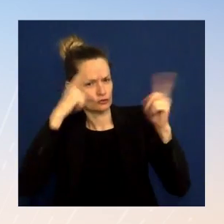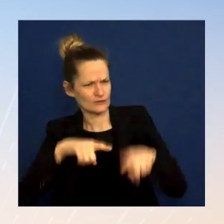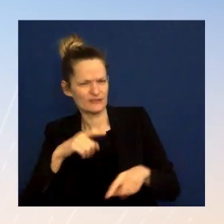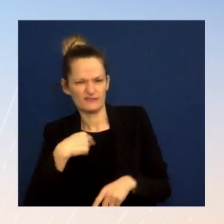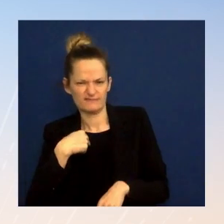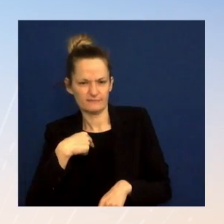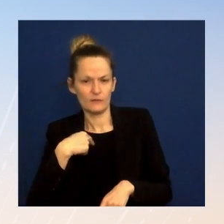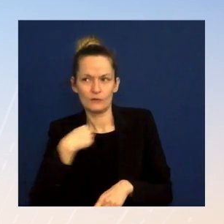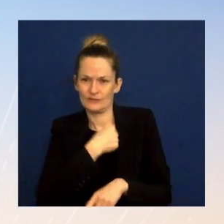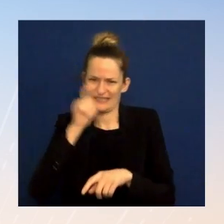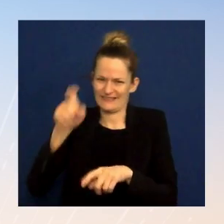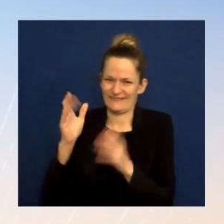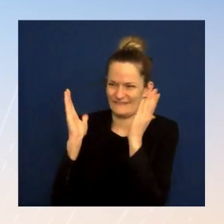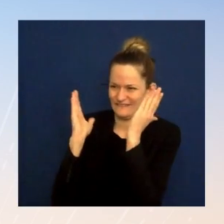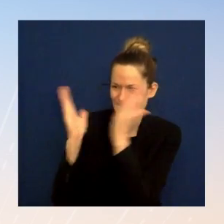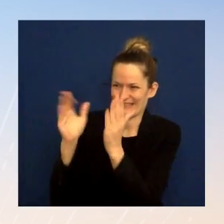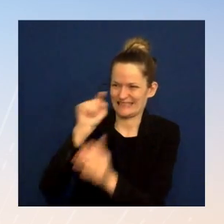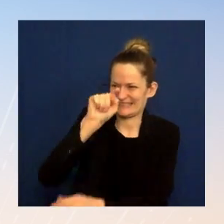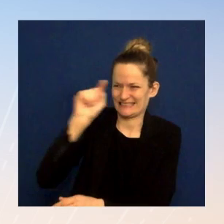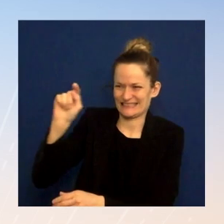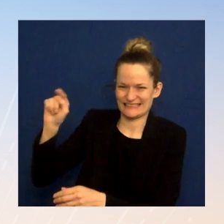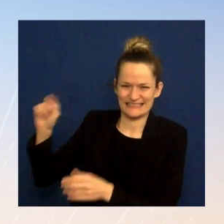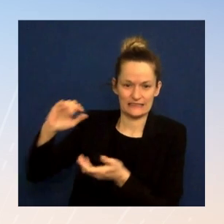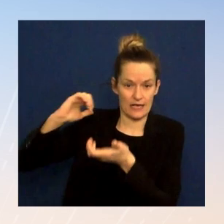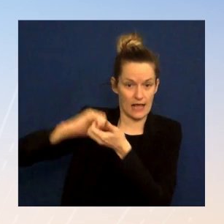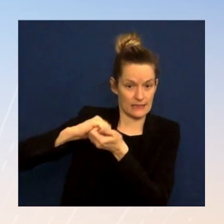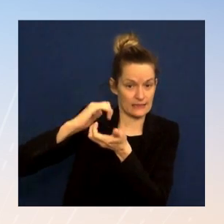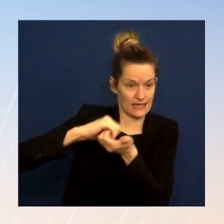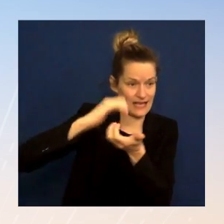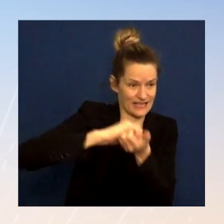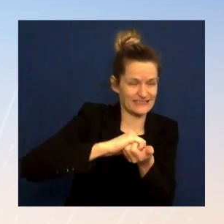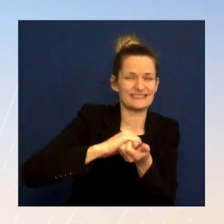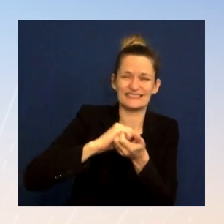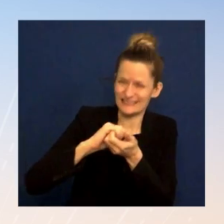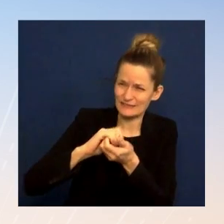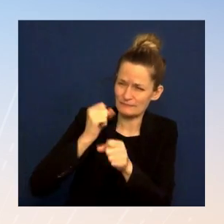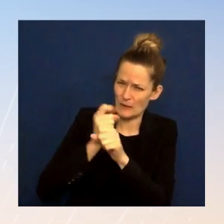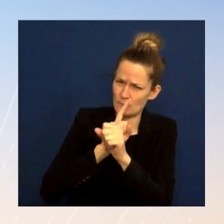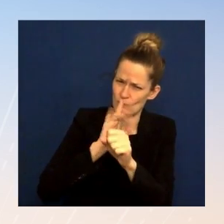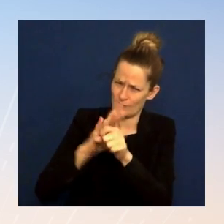Mr. Sullivan: I think what the allies are looking at is the effort that President Biden has undertaken to design